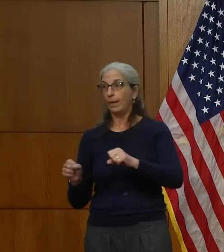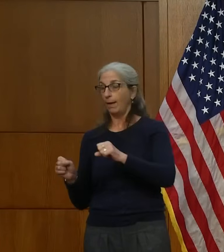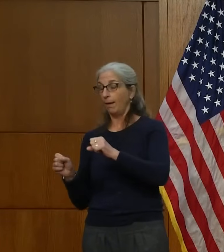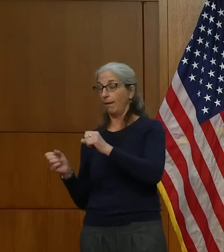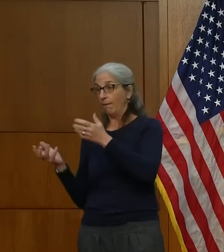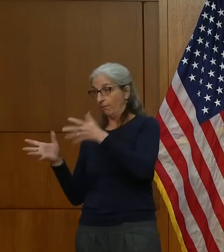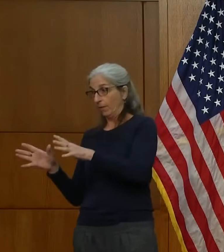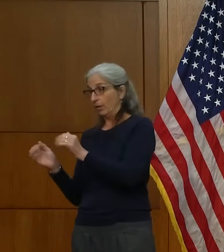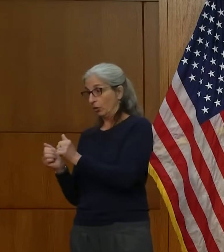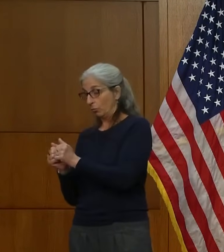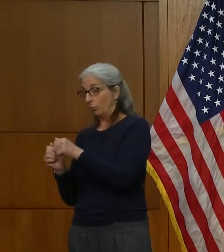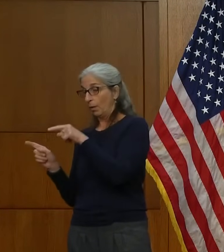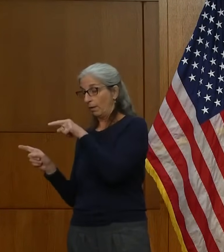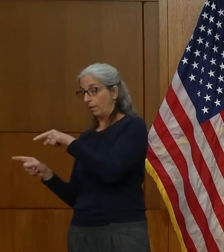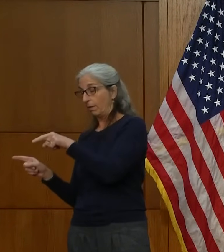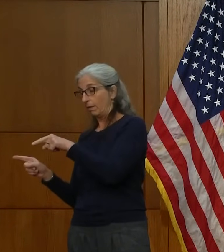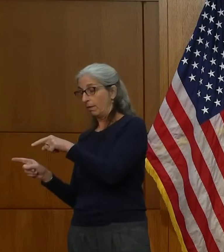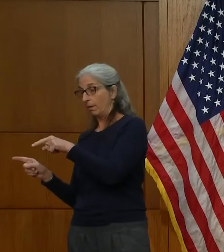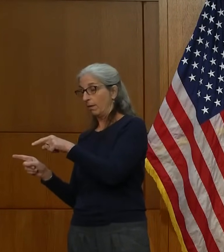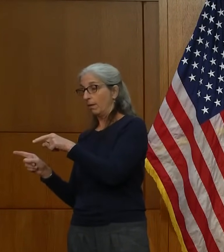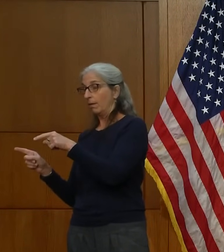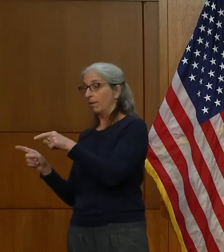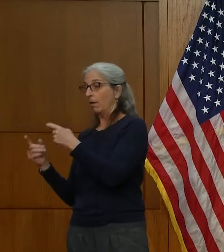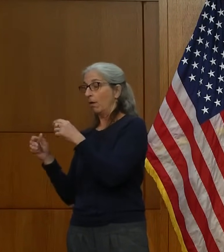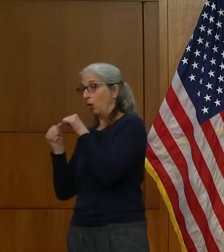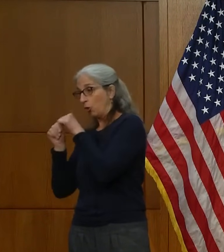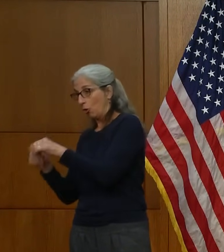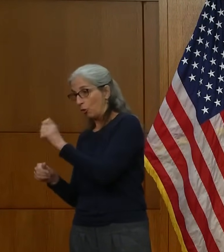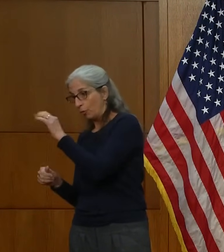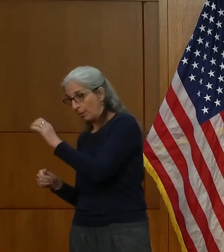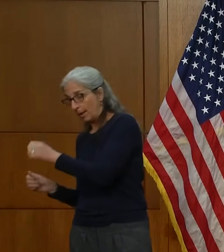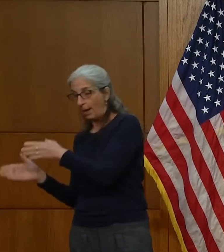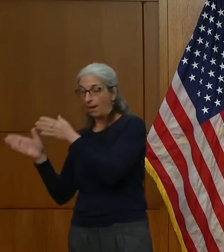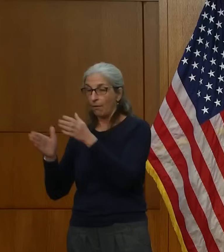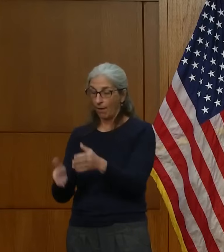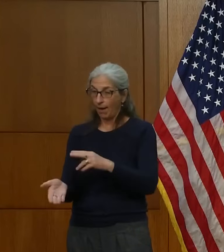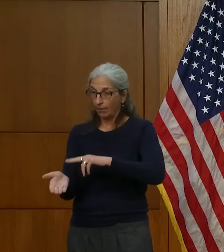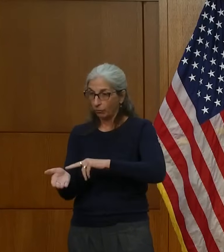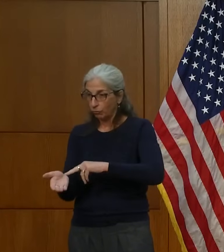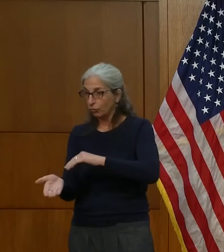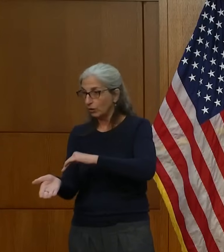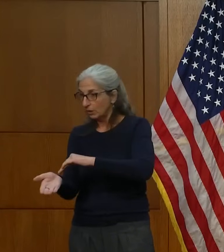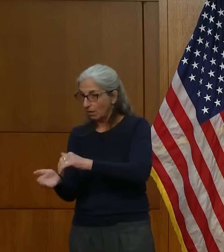BEFORE DR PEAKE TALKS ABOUT THE NUMBERS AND WHEN WE'LL BE ABLE